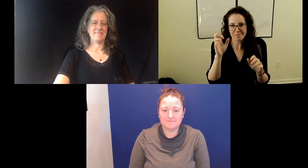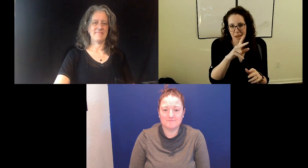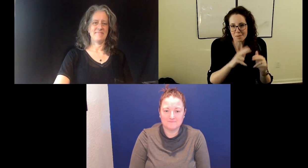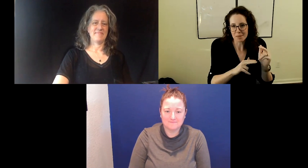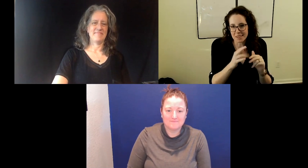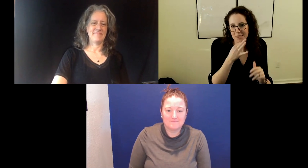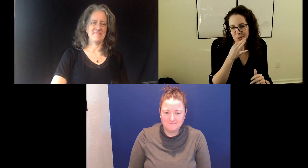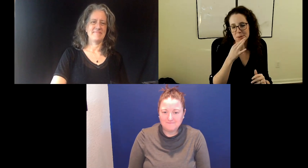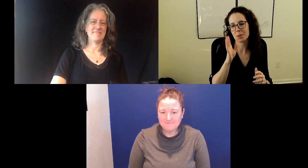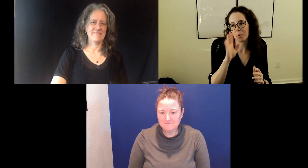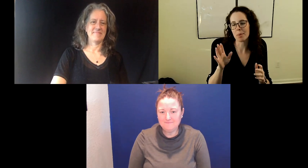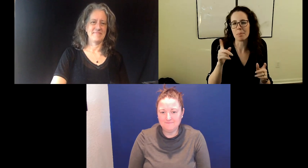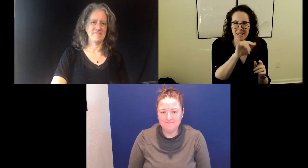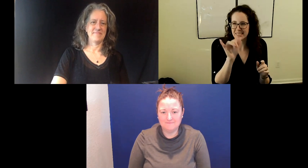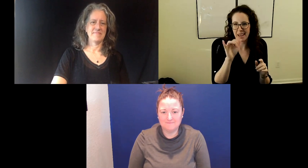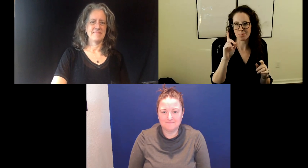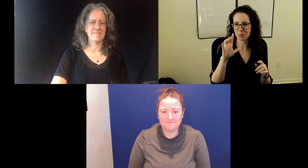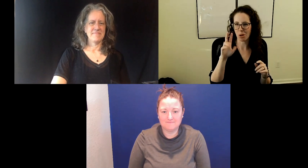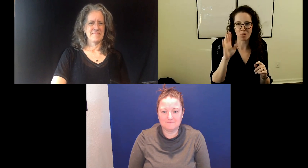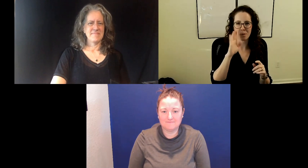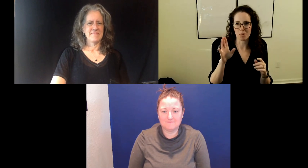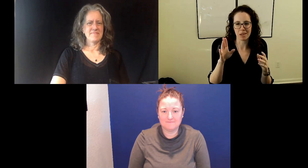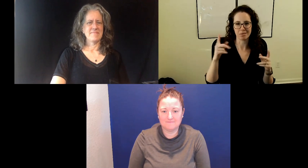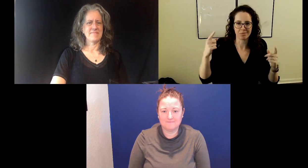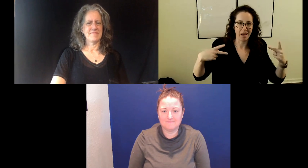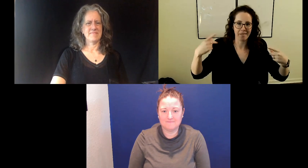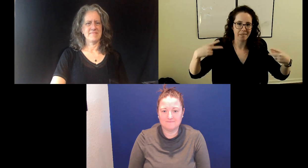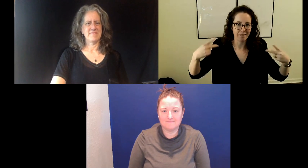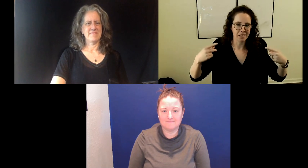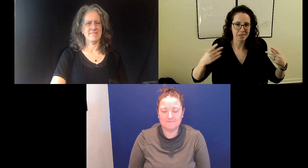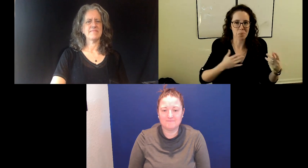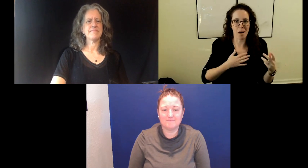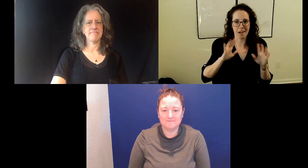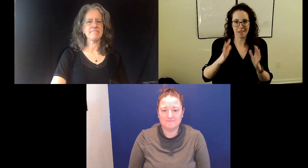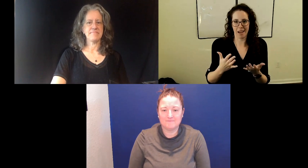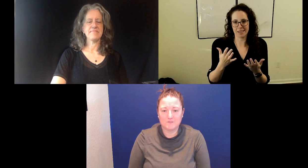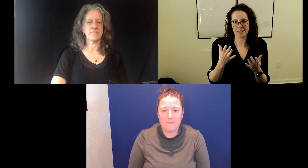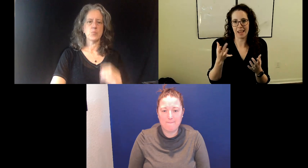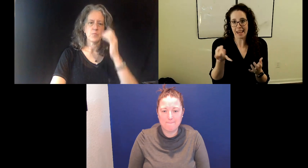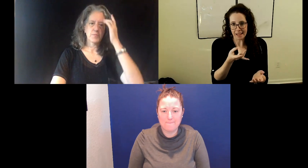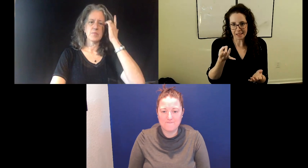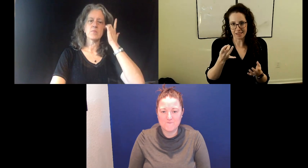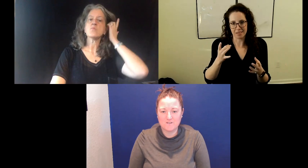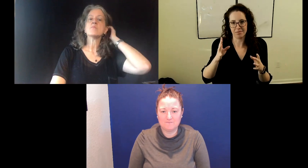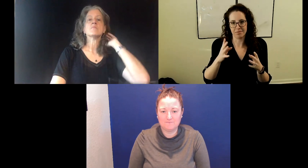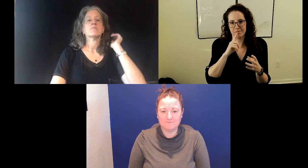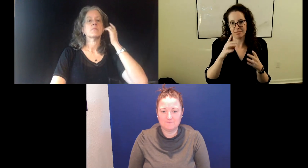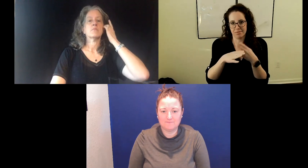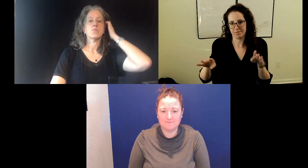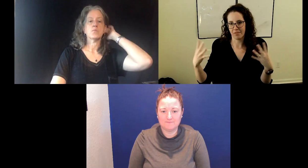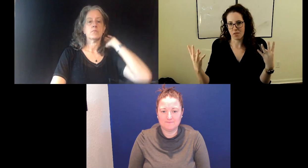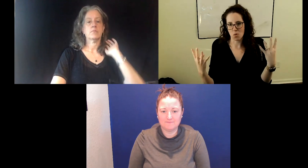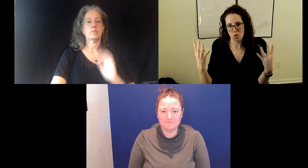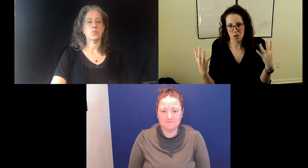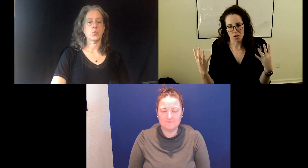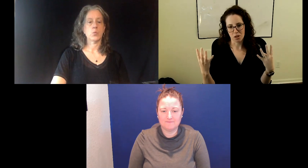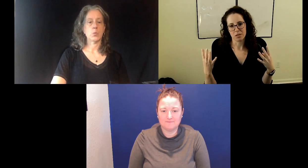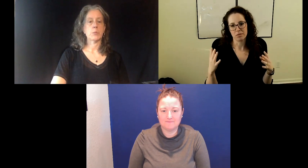slowly transitioning back to on campus but um we are keeping the remote and hybrid at the same time